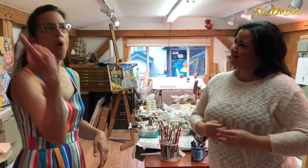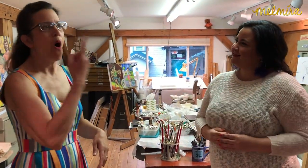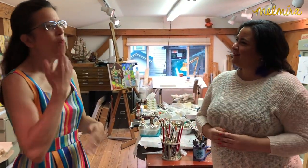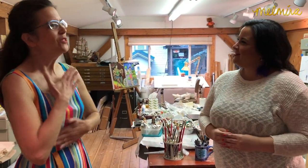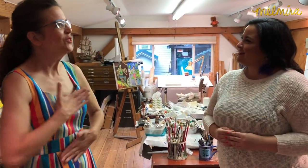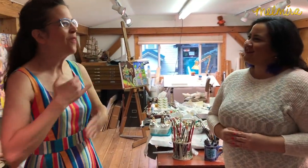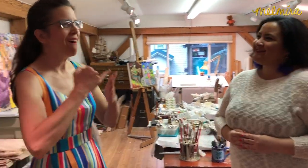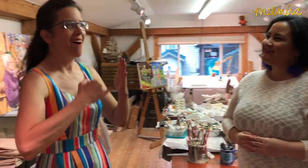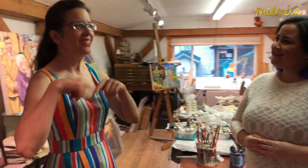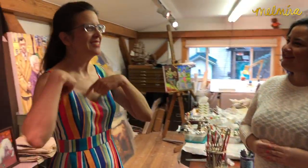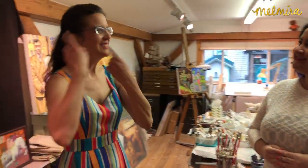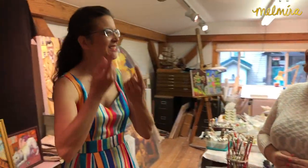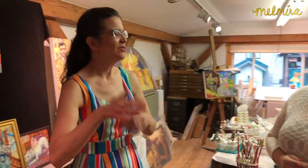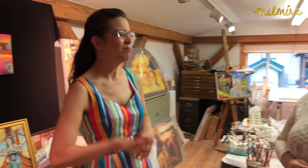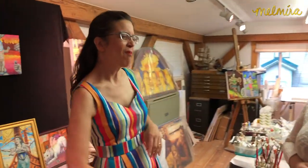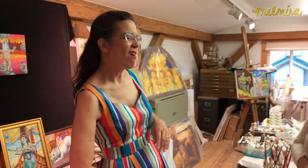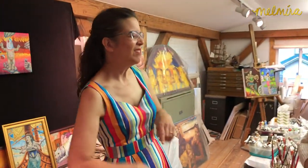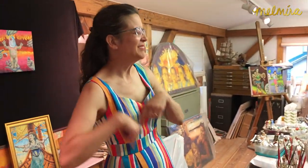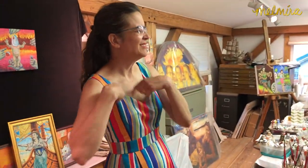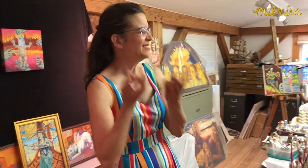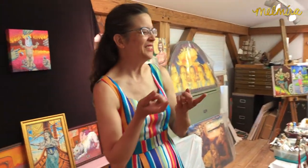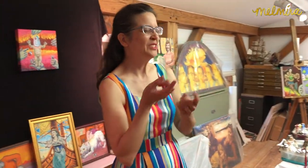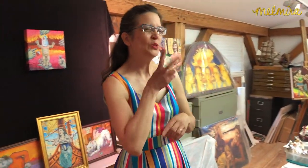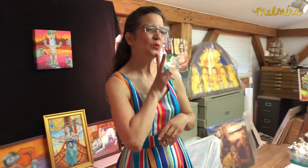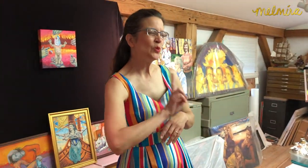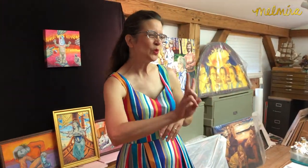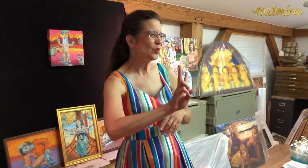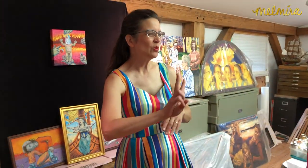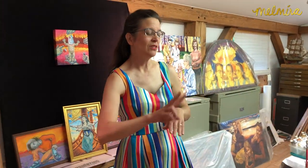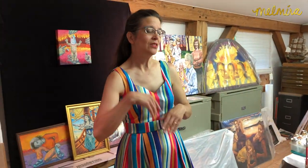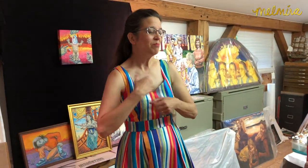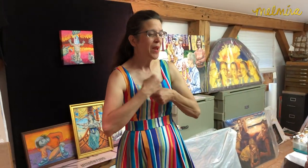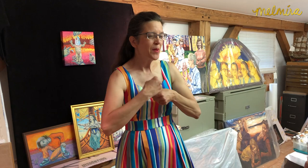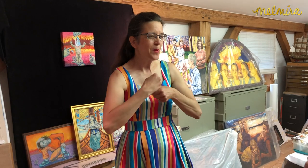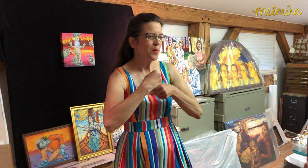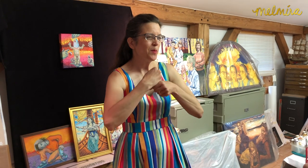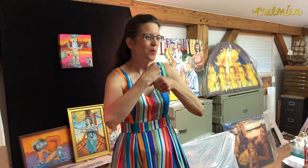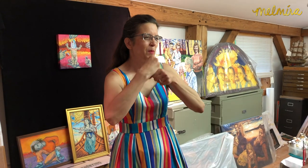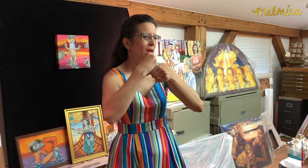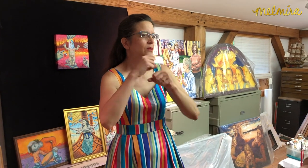I've always enjoyed art since I was little, since I was two years old. I always created something.